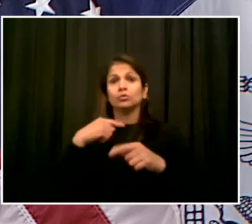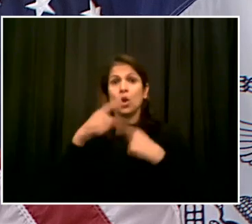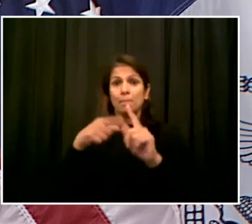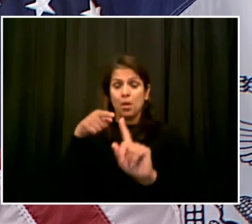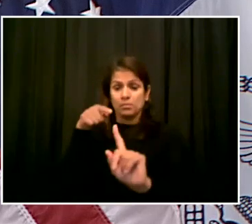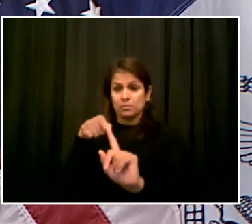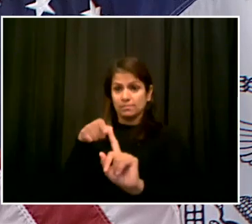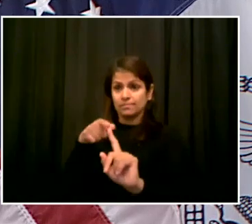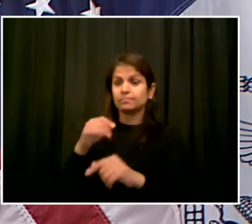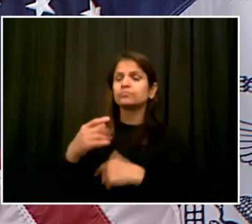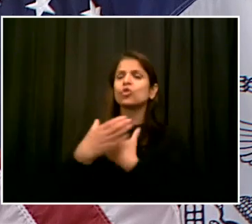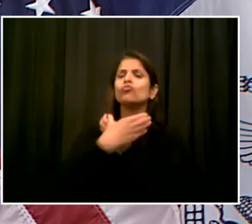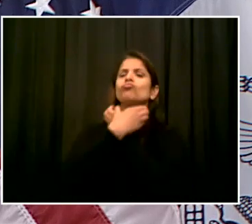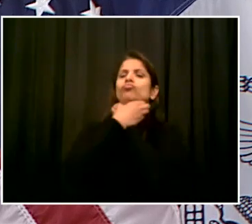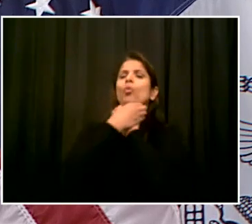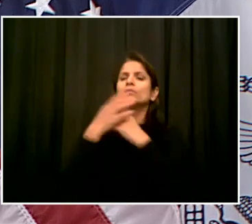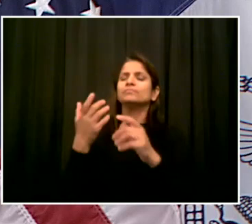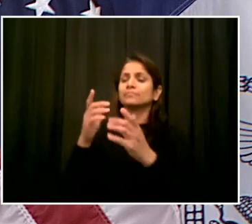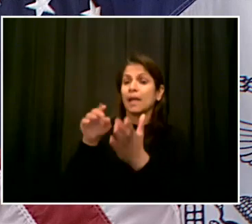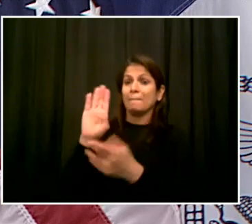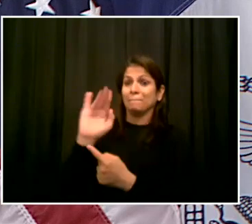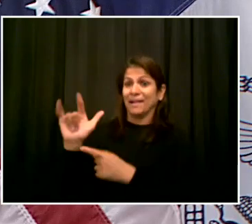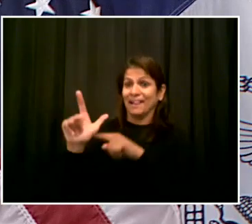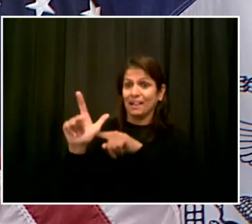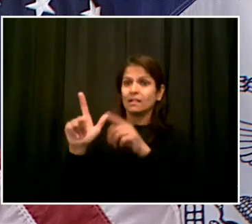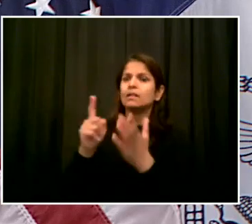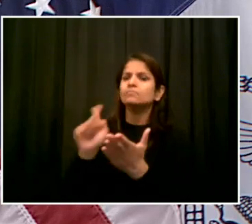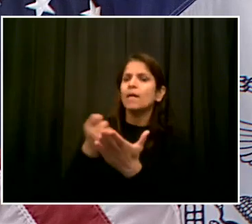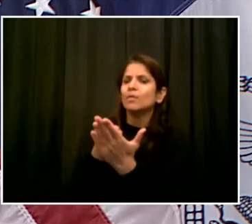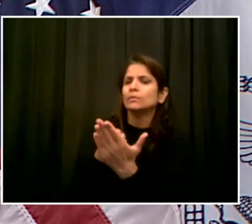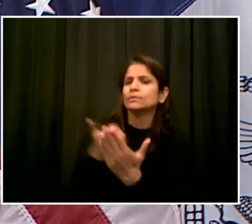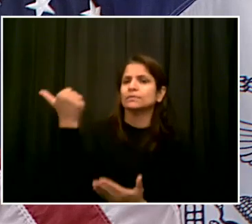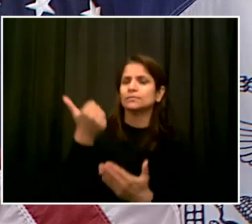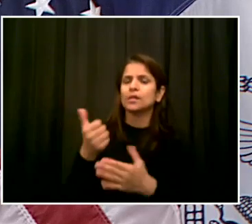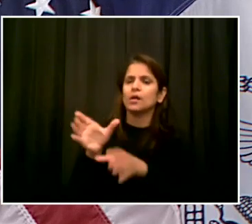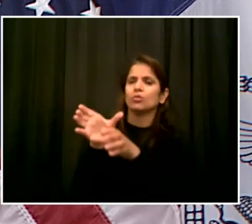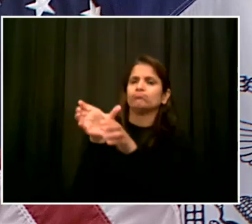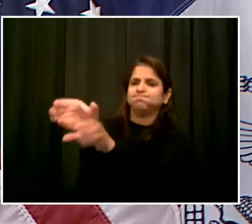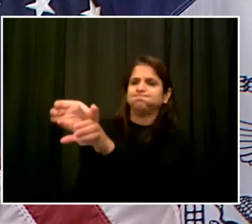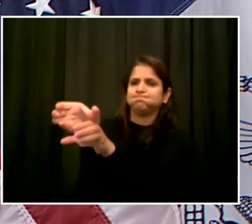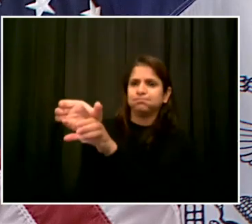BILL QUICKLY AND THEN GO TO CURFEW.